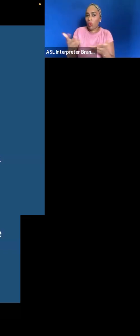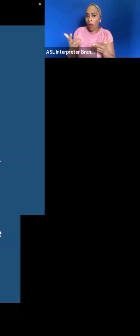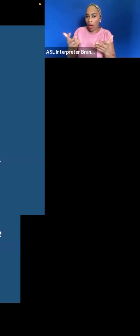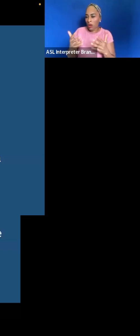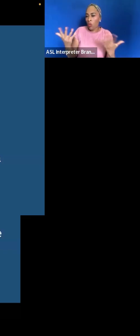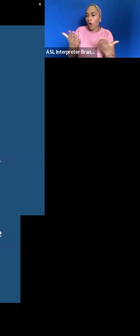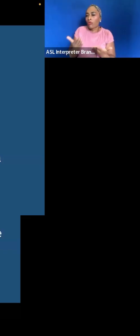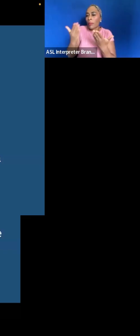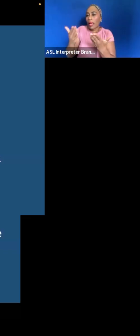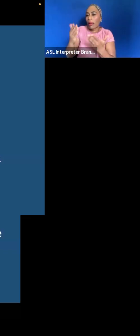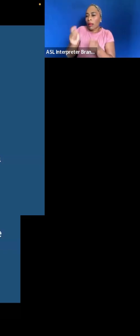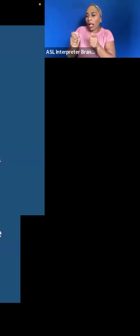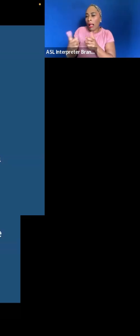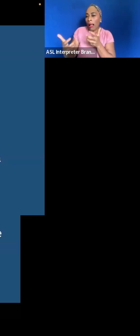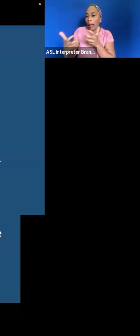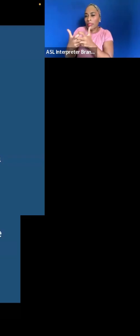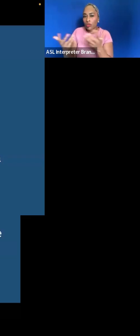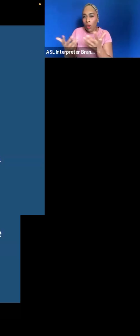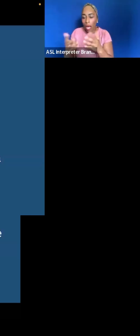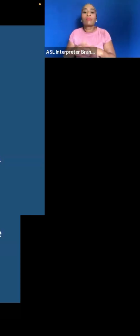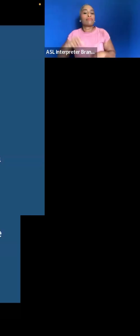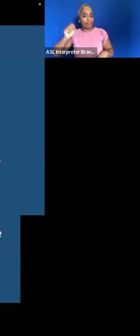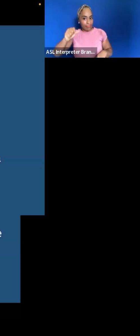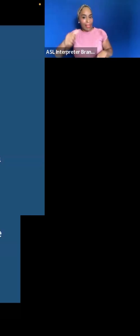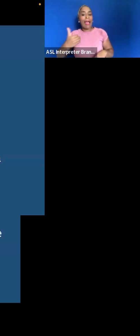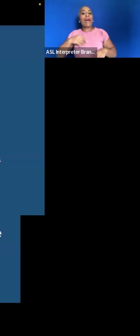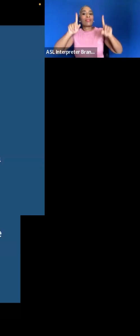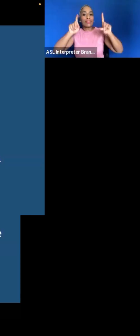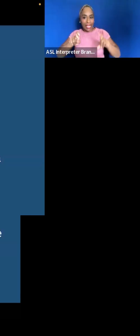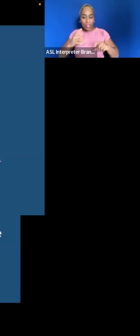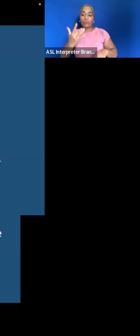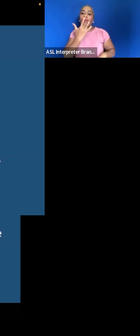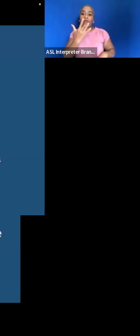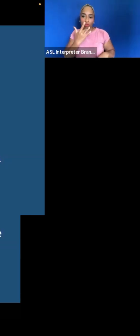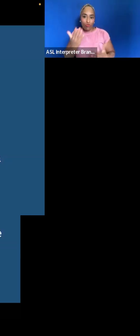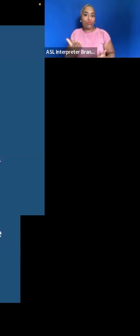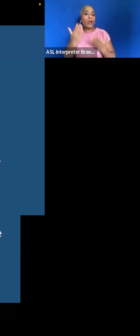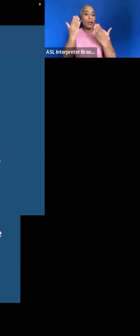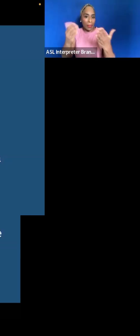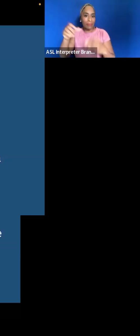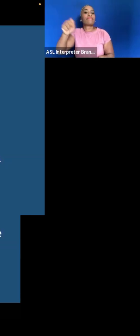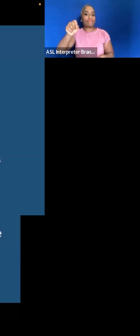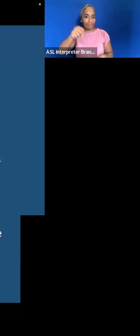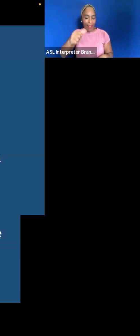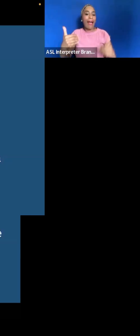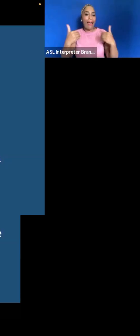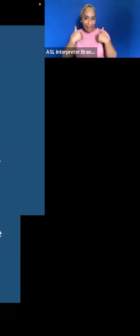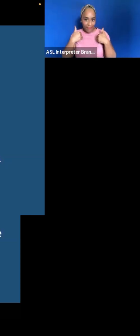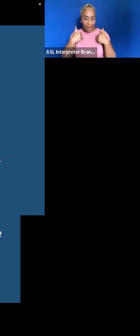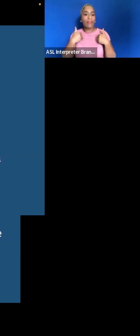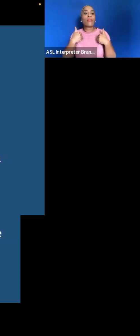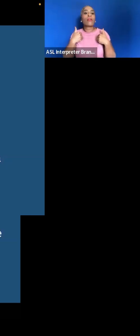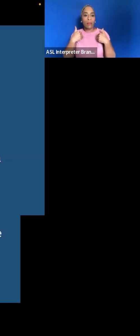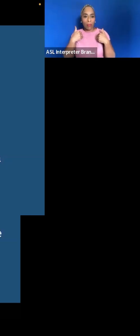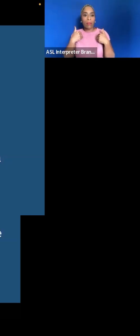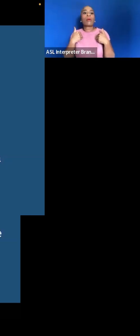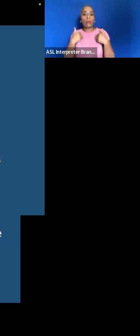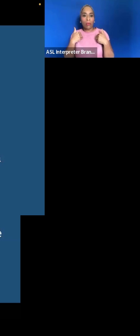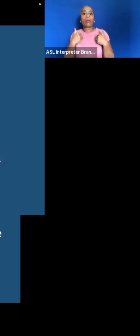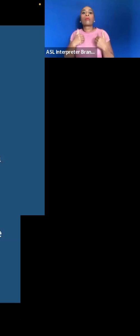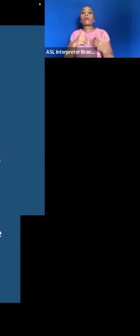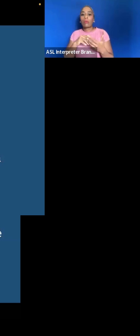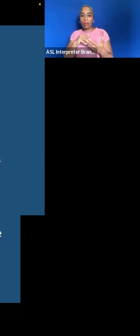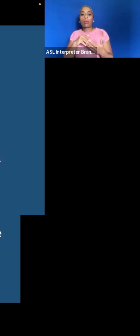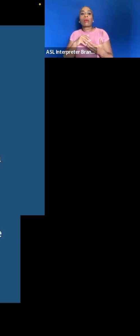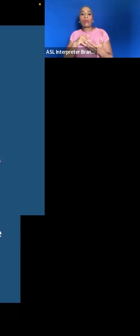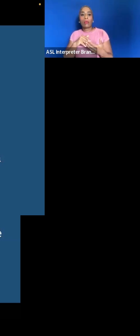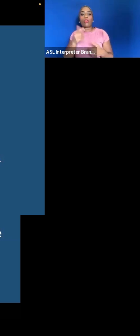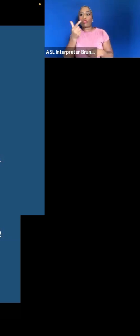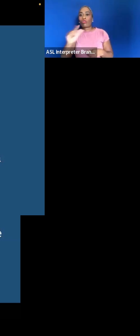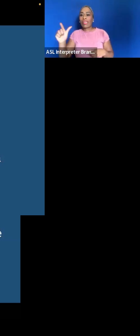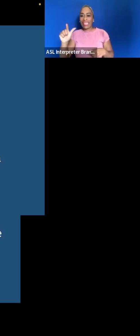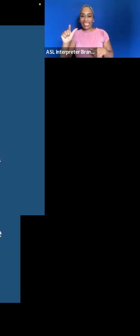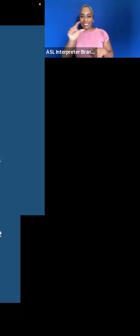And yes, there are tests that are recommended and there's a document here that is hyperlinked that talks about tests that are available in large print or braille.